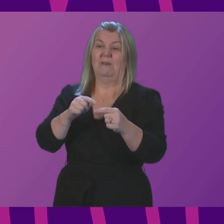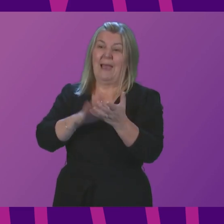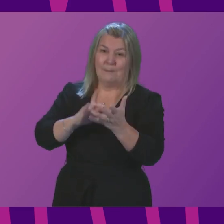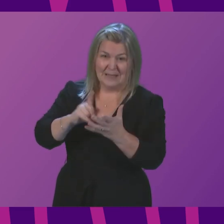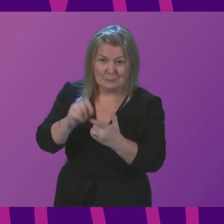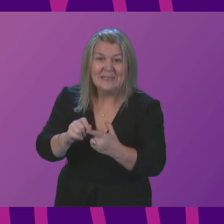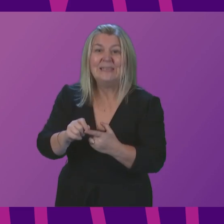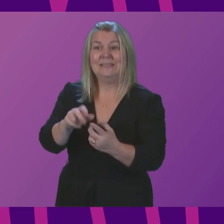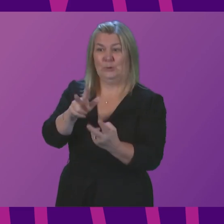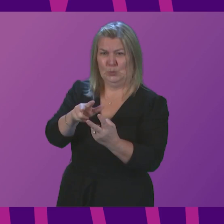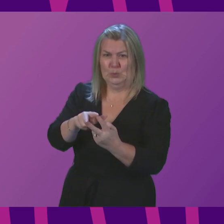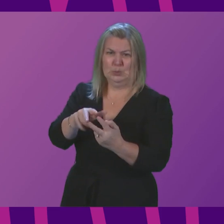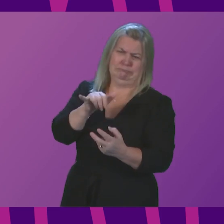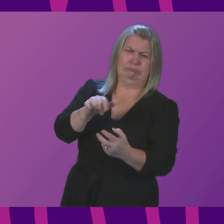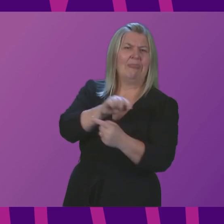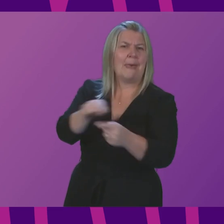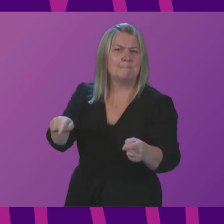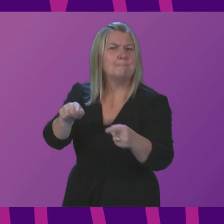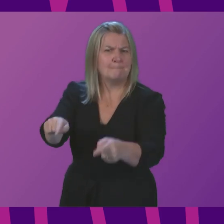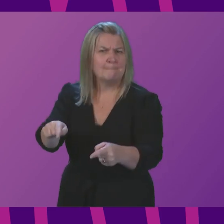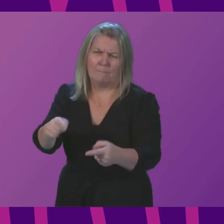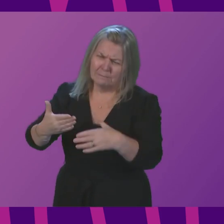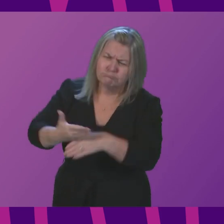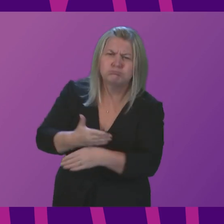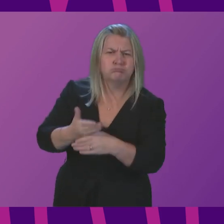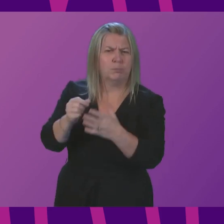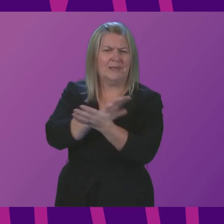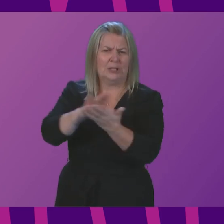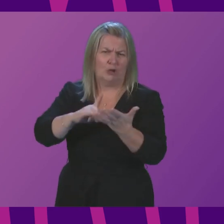hard over the past months—in Public Health Scotland.